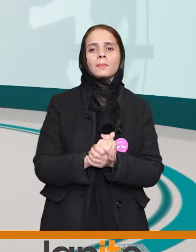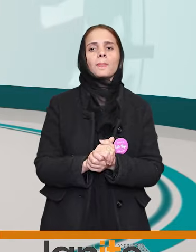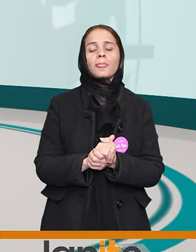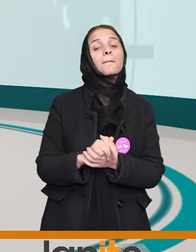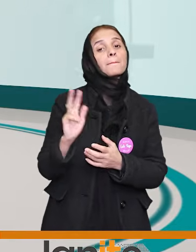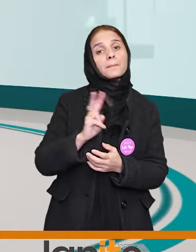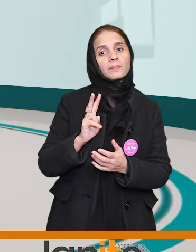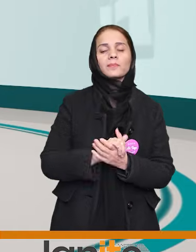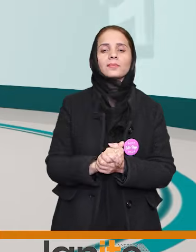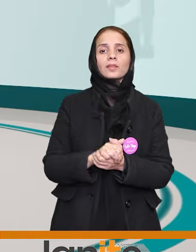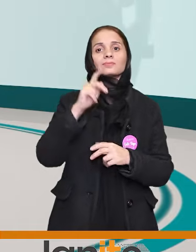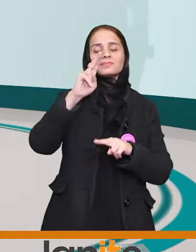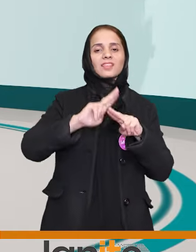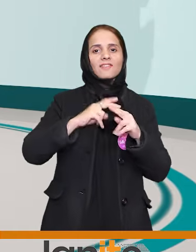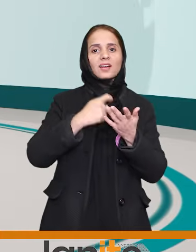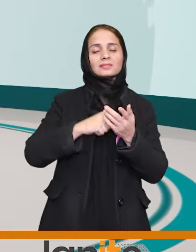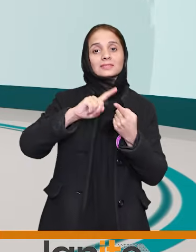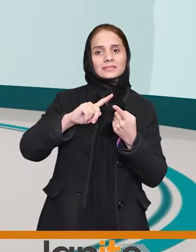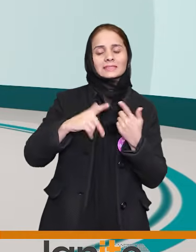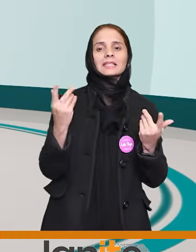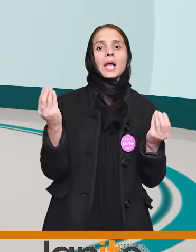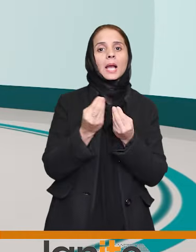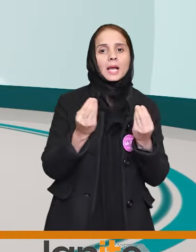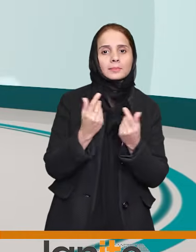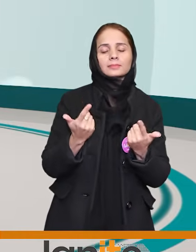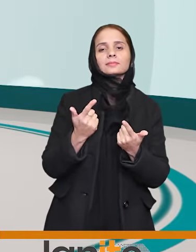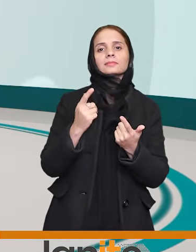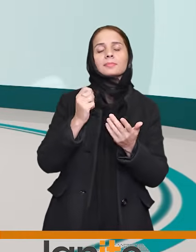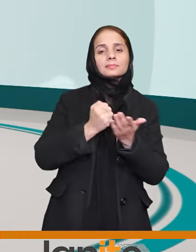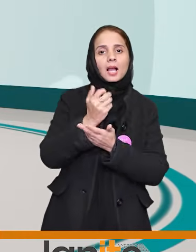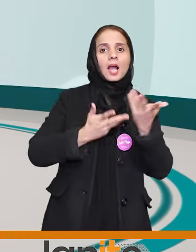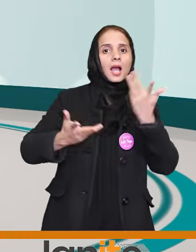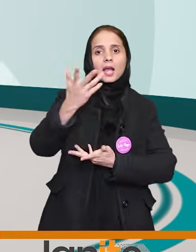Likewise, when you bid on projects in the freelance marketplace,